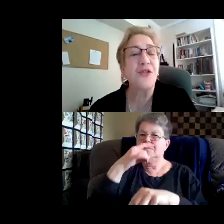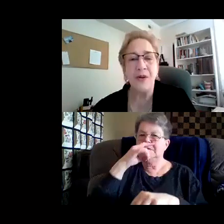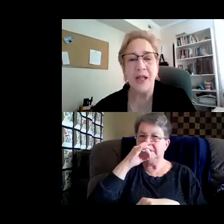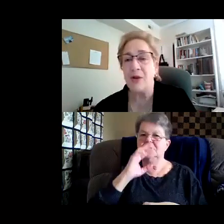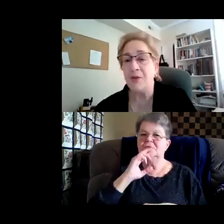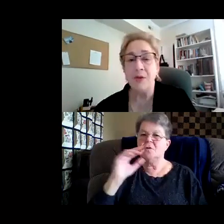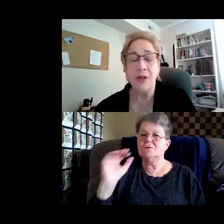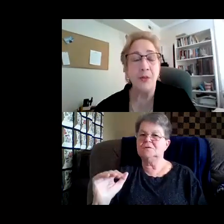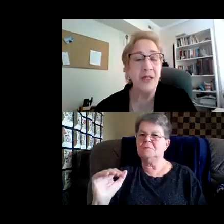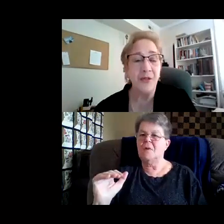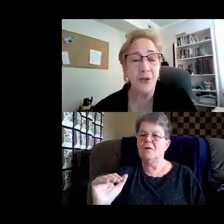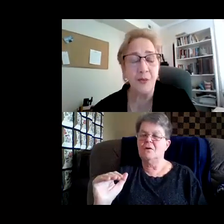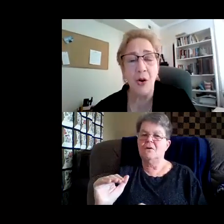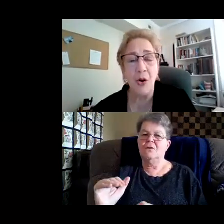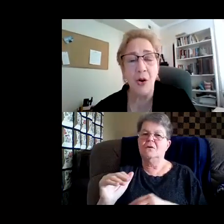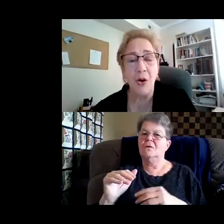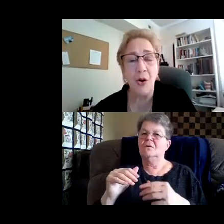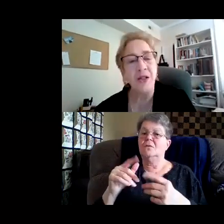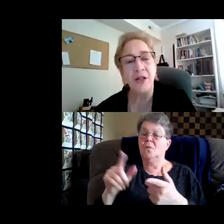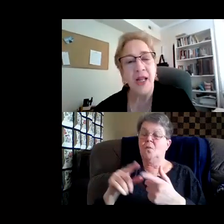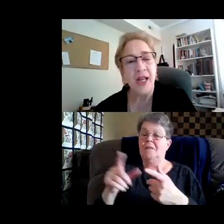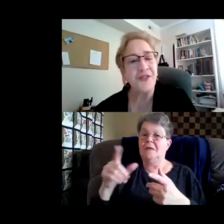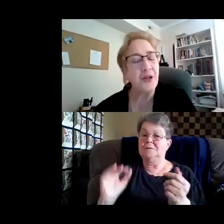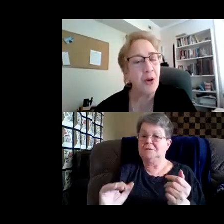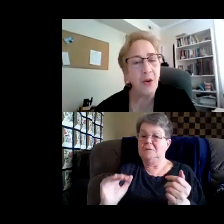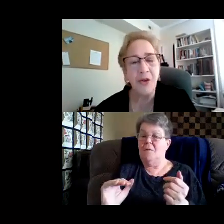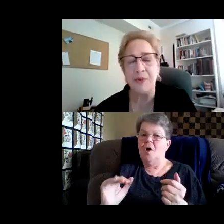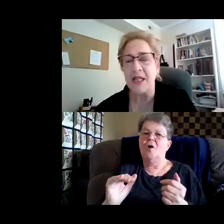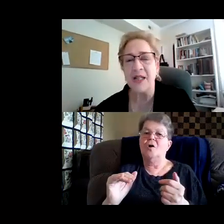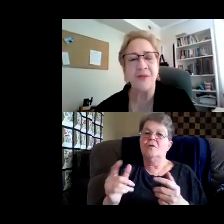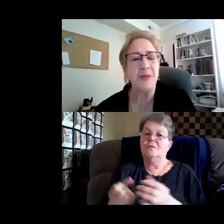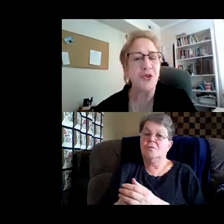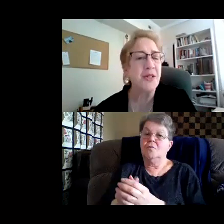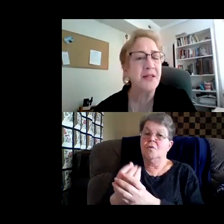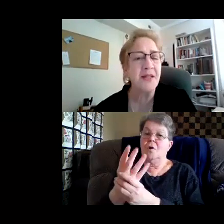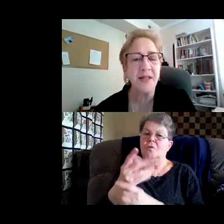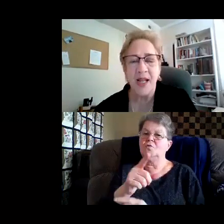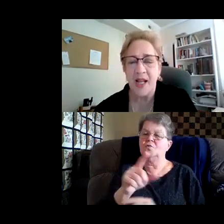So we even, you know, when kids are small, you begin as they grow, you begin to give them choices